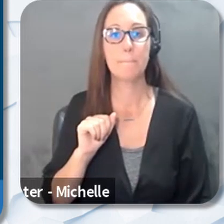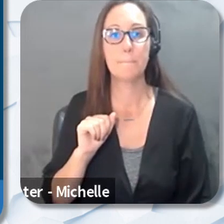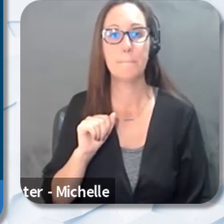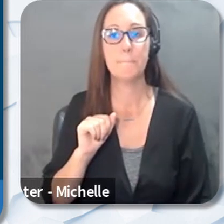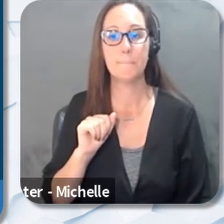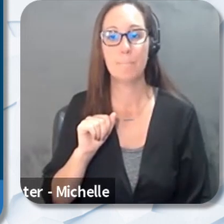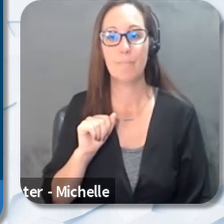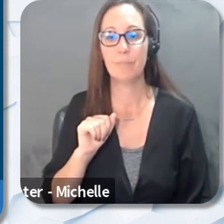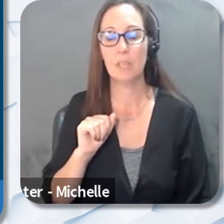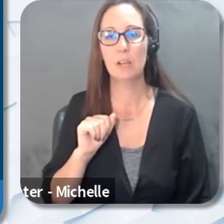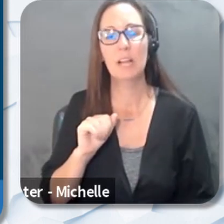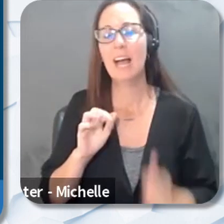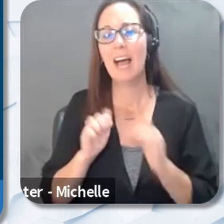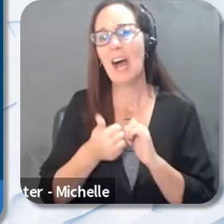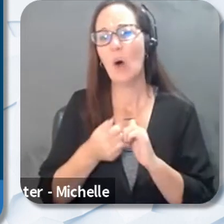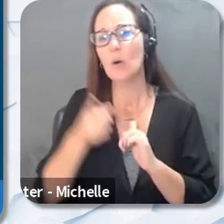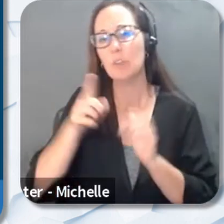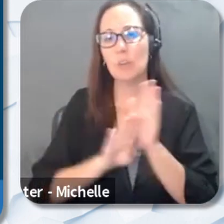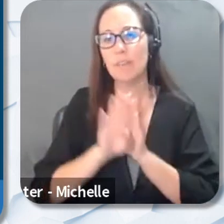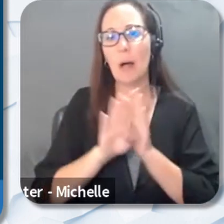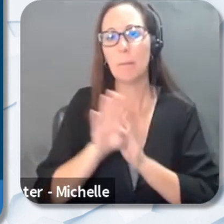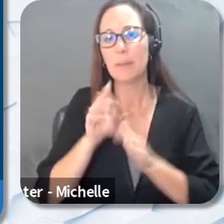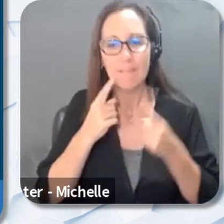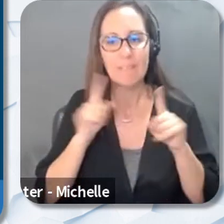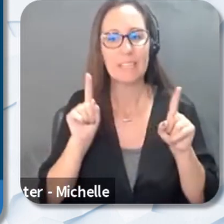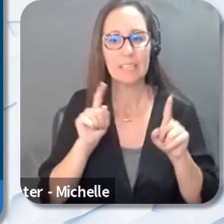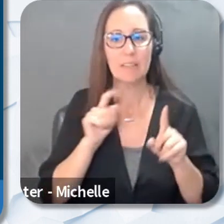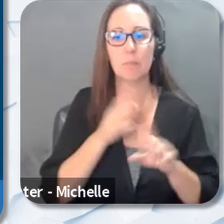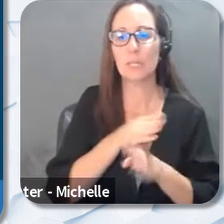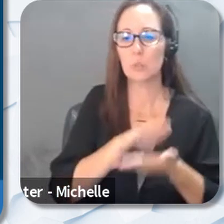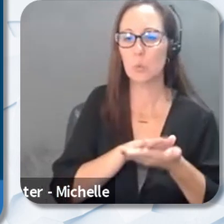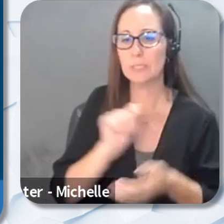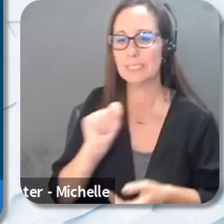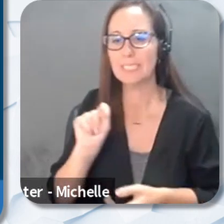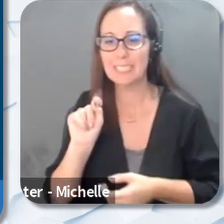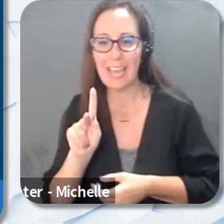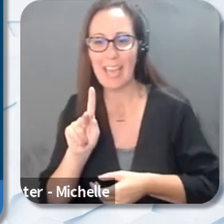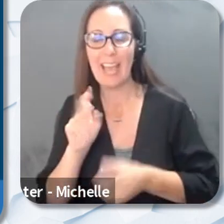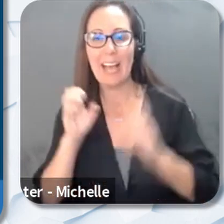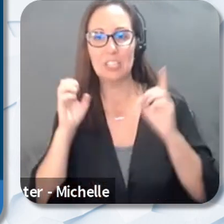How do you develop an effective preschool and tk educator workforce and what are your plans